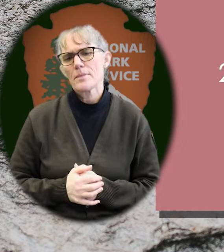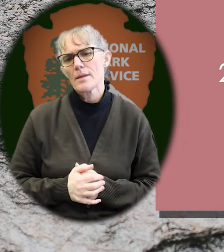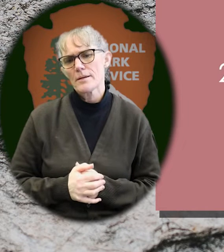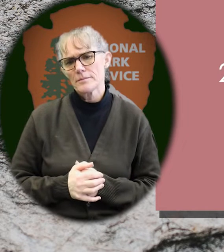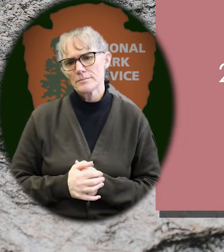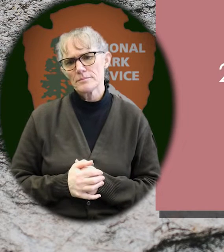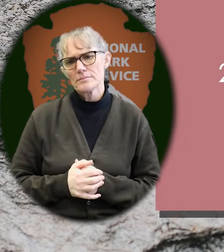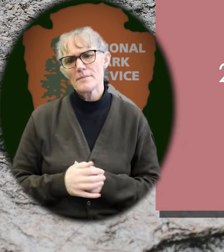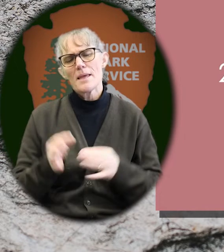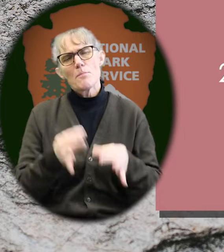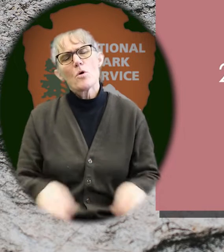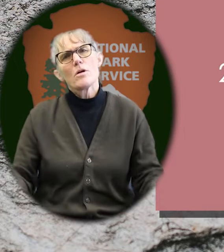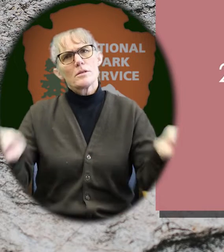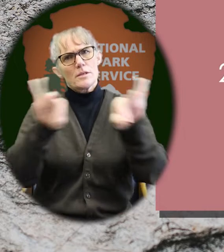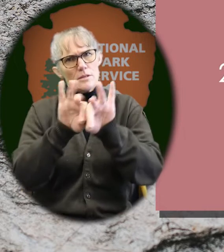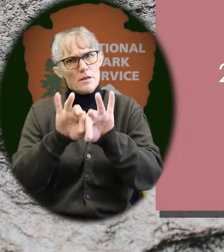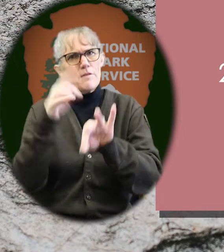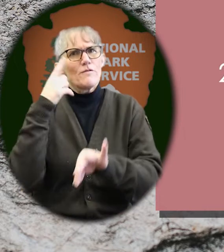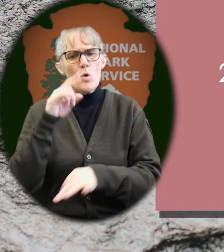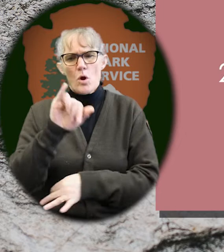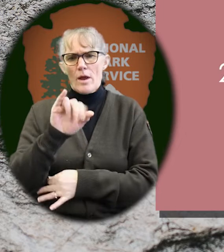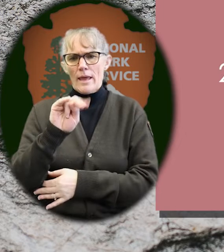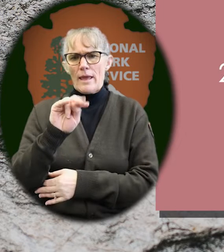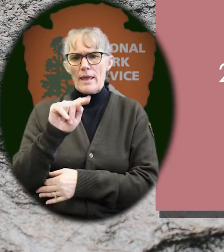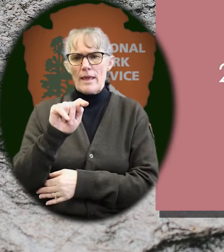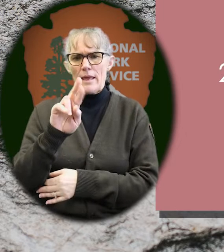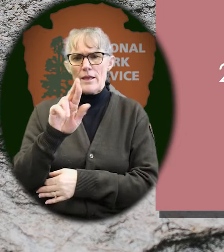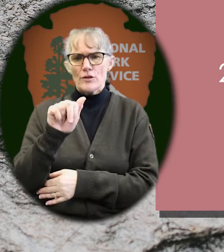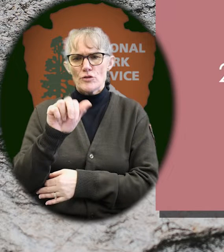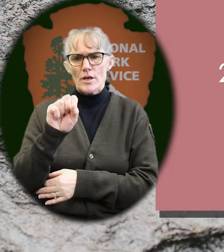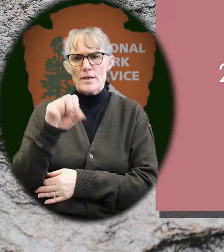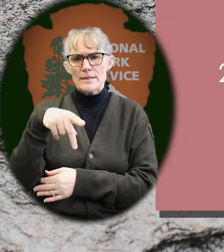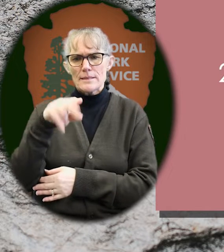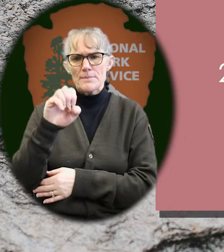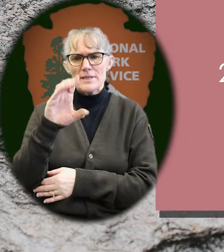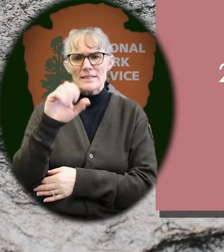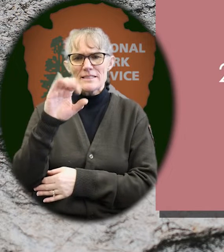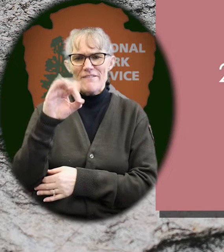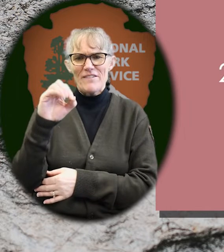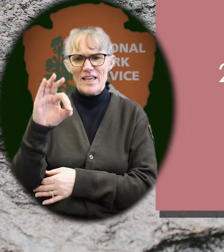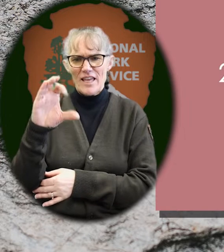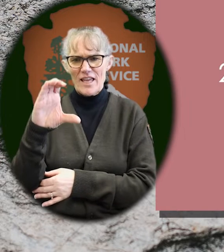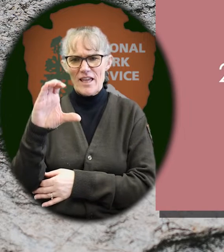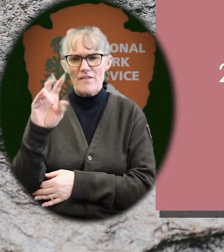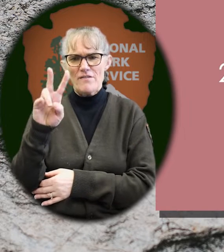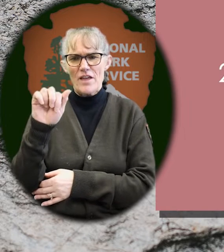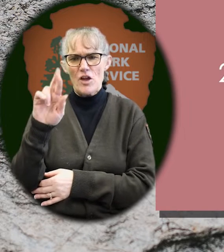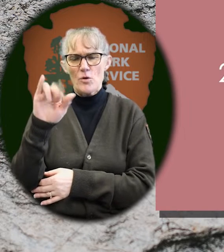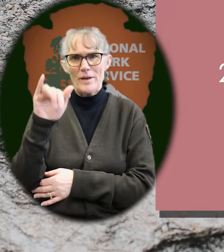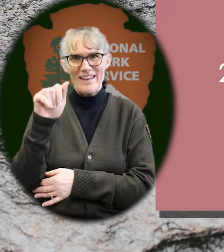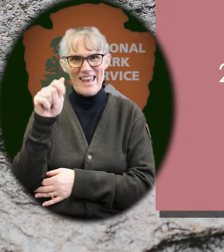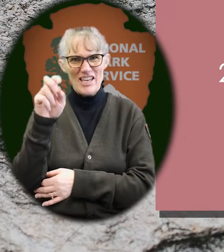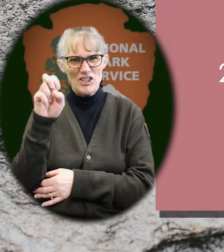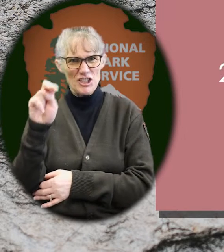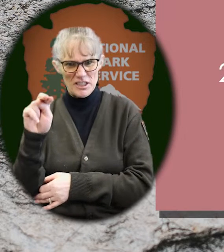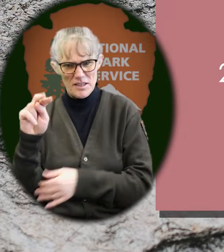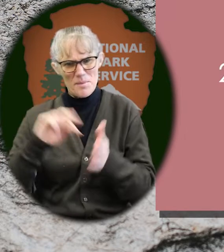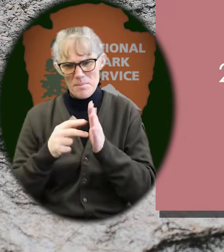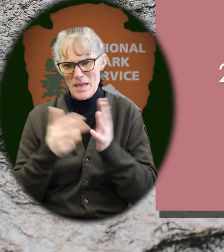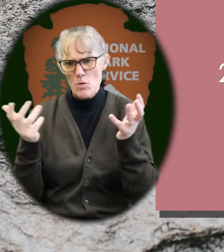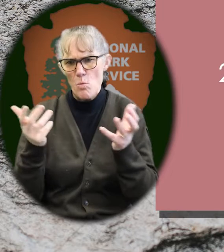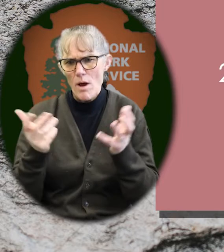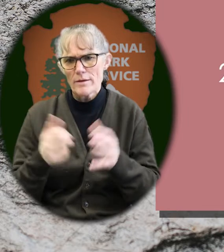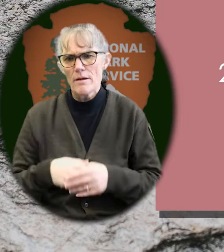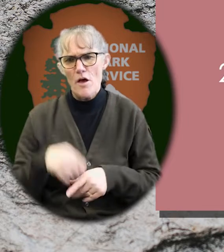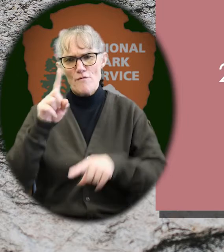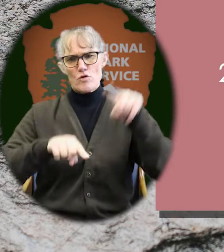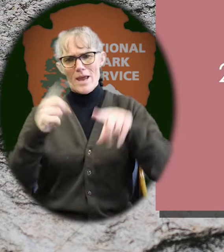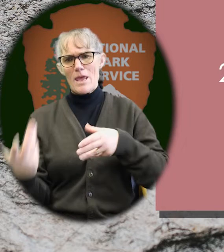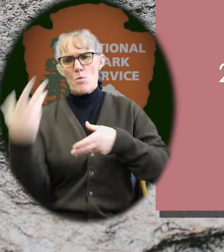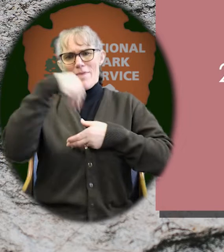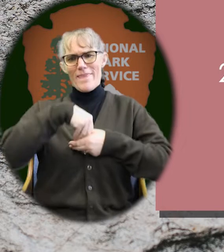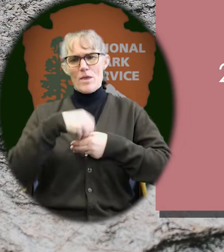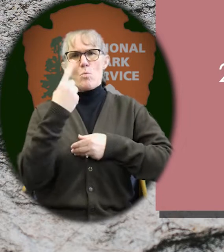Um. And this is important to think about um the idea of intraspecific variation, meaning uh variation within one species